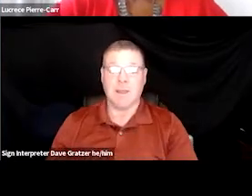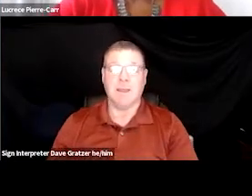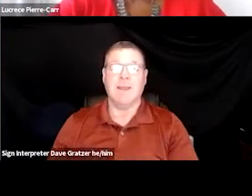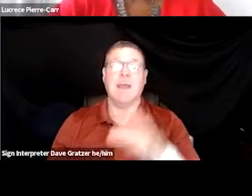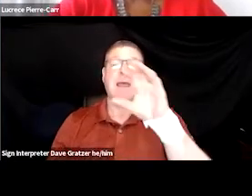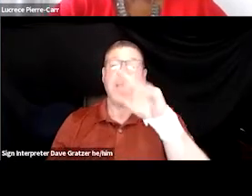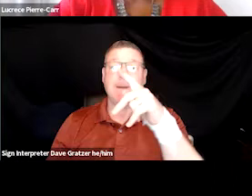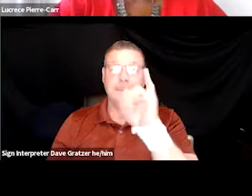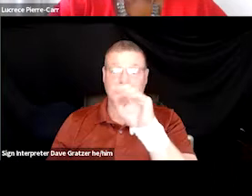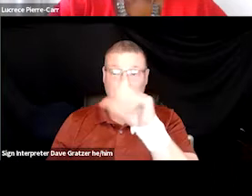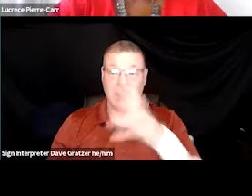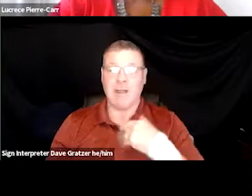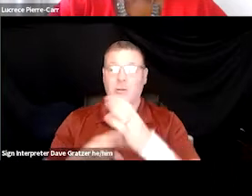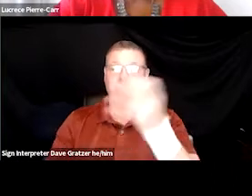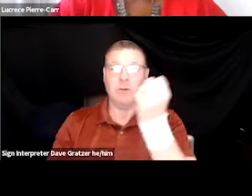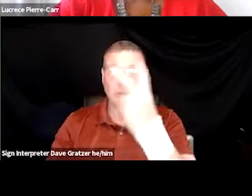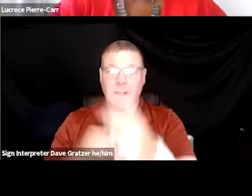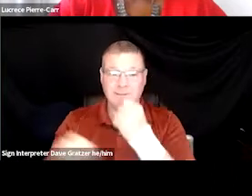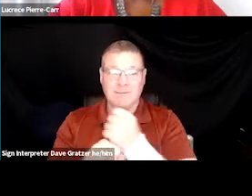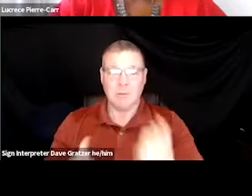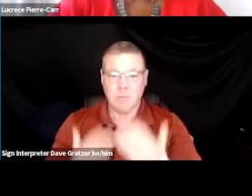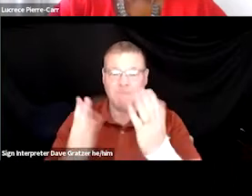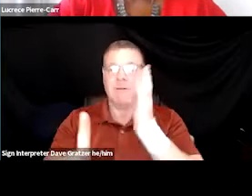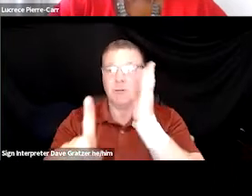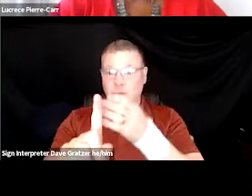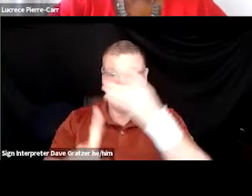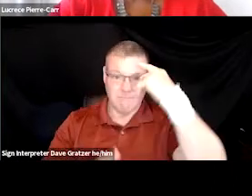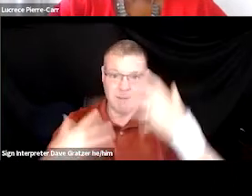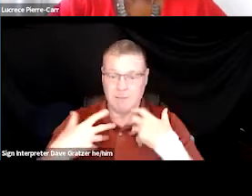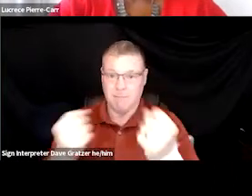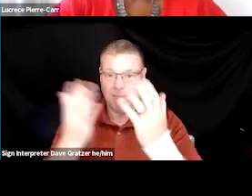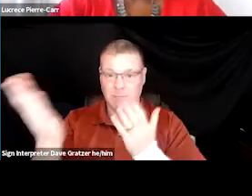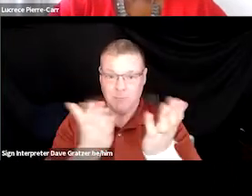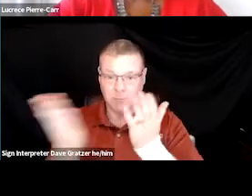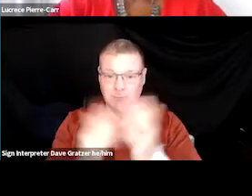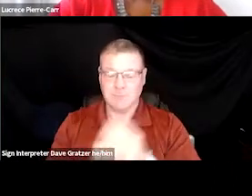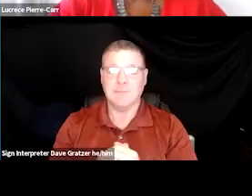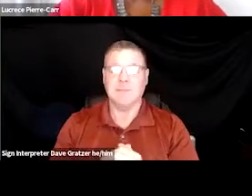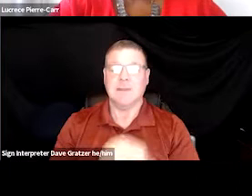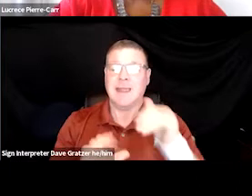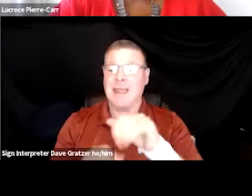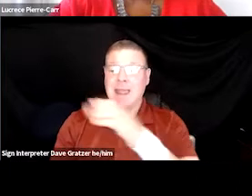had over 12 years of experience providing direct mental health services in outpatient mental health,